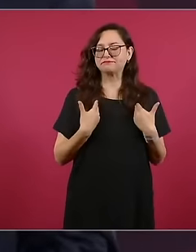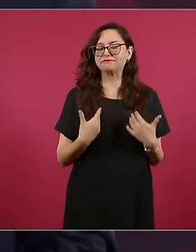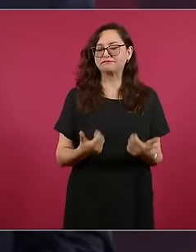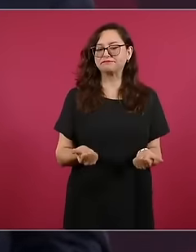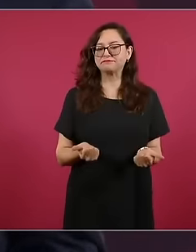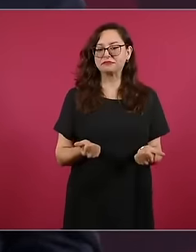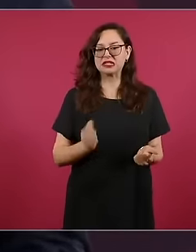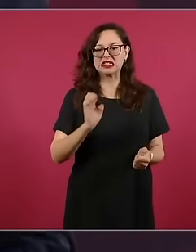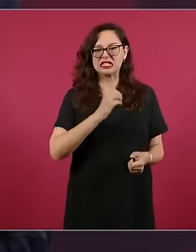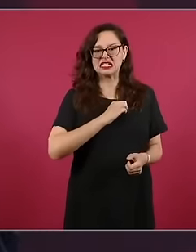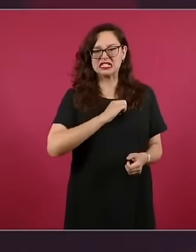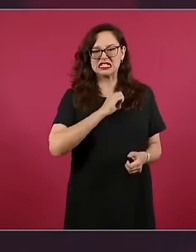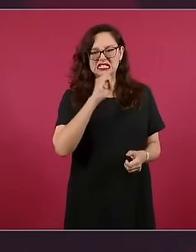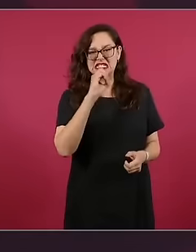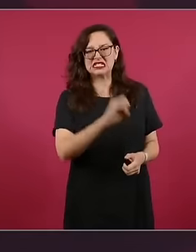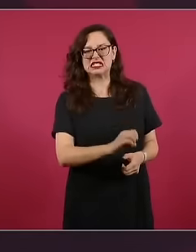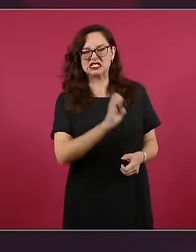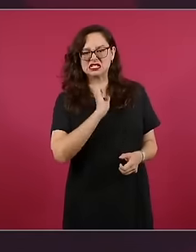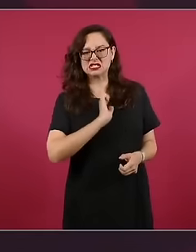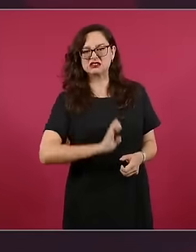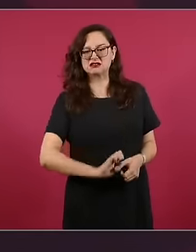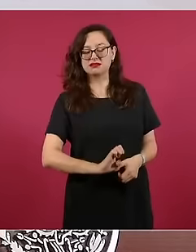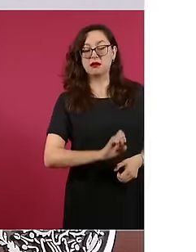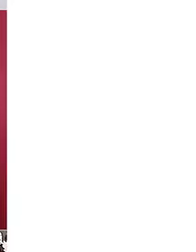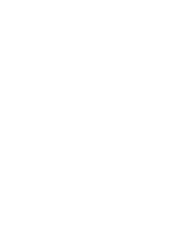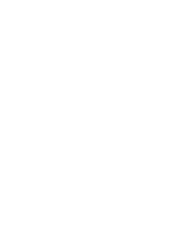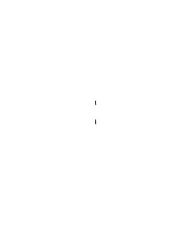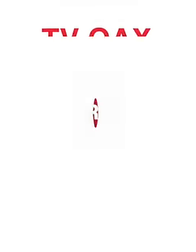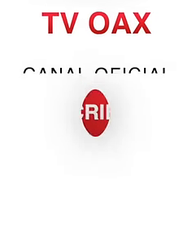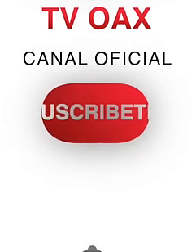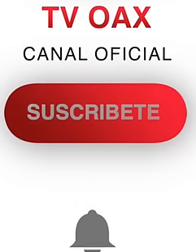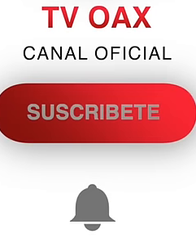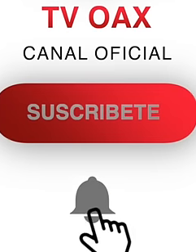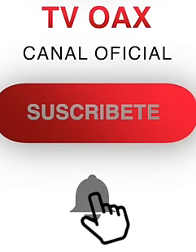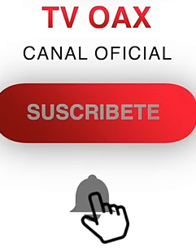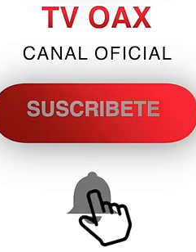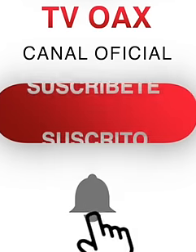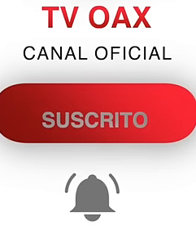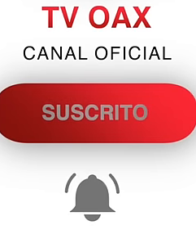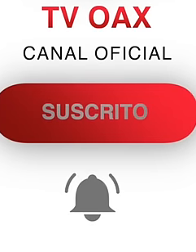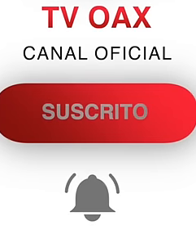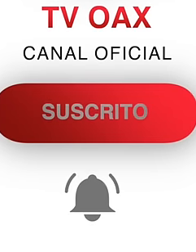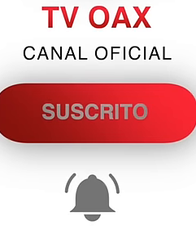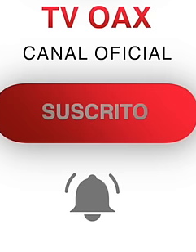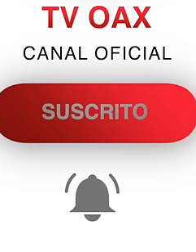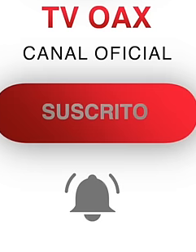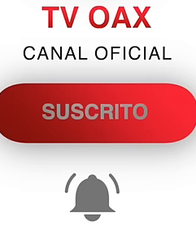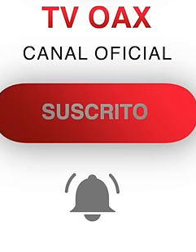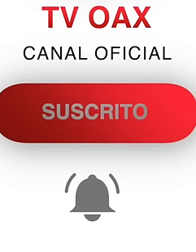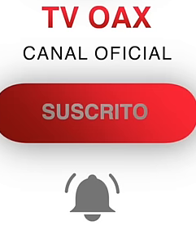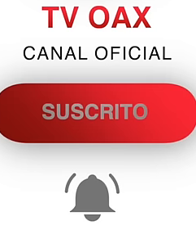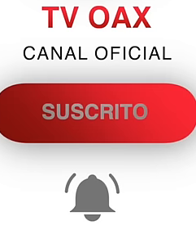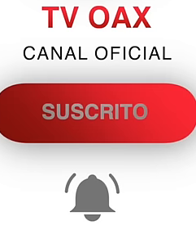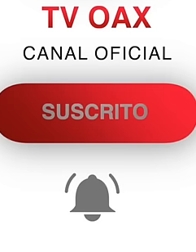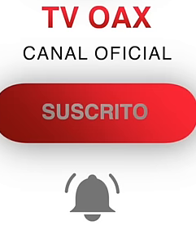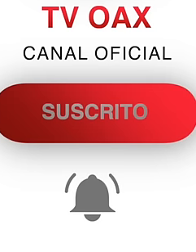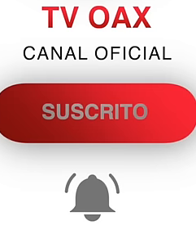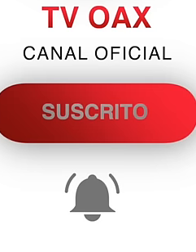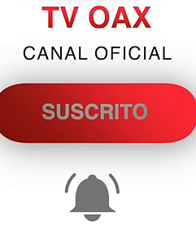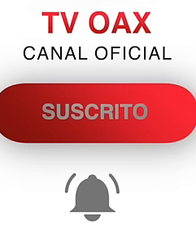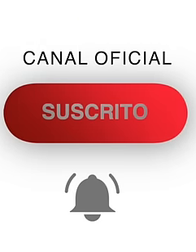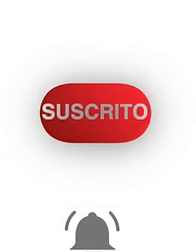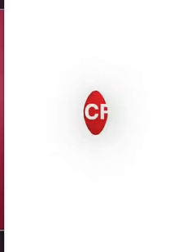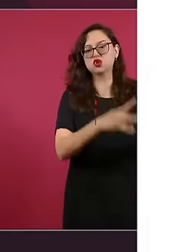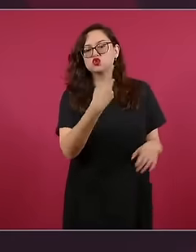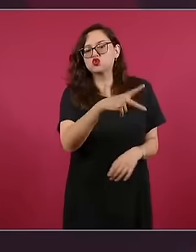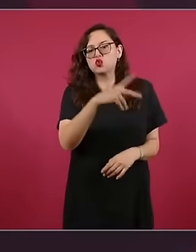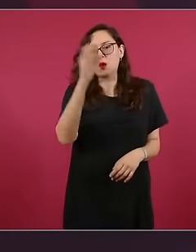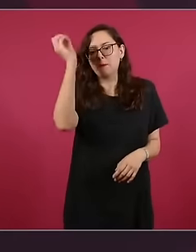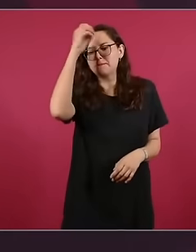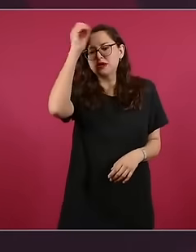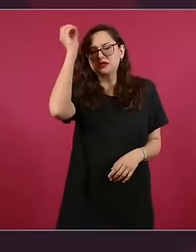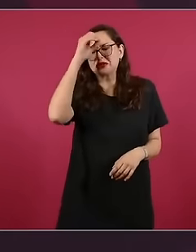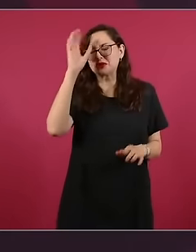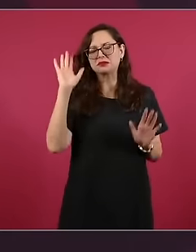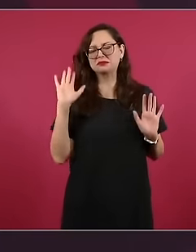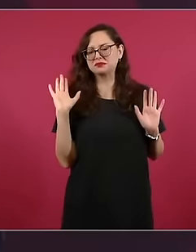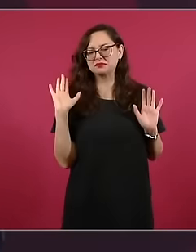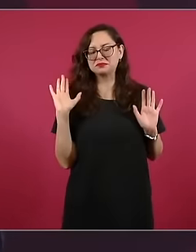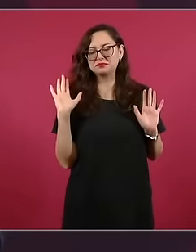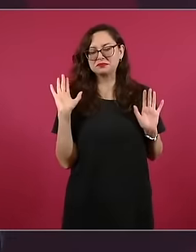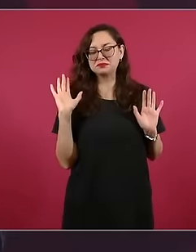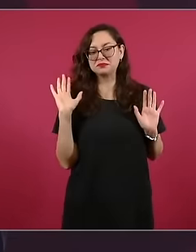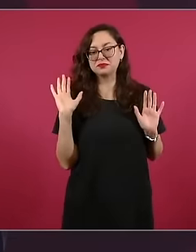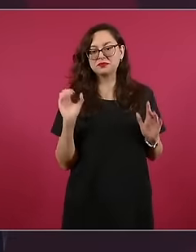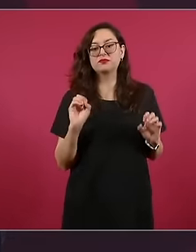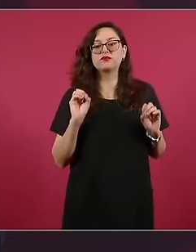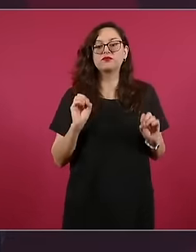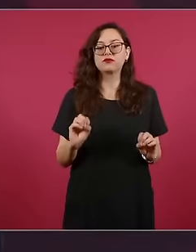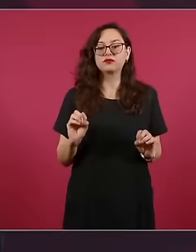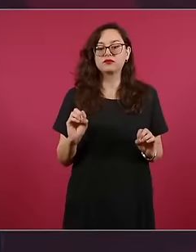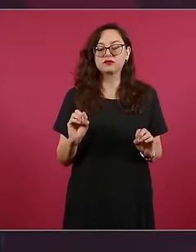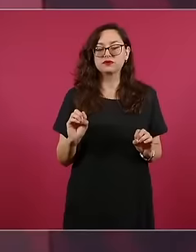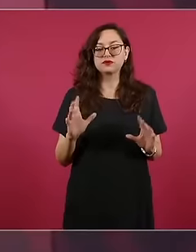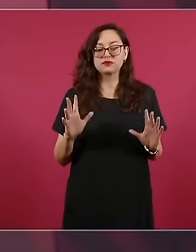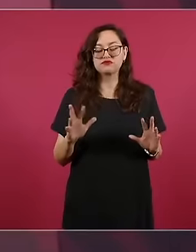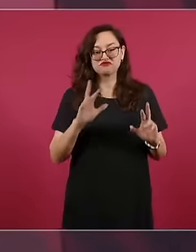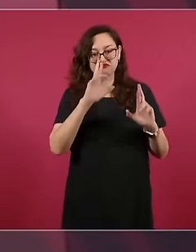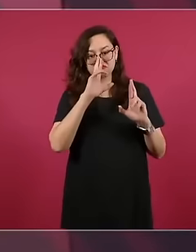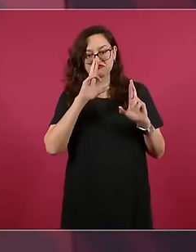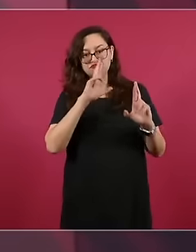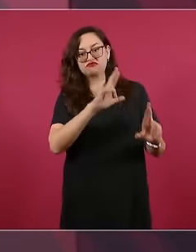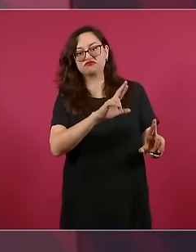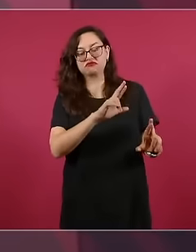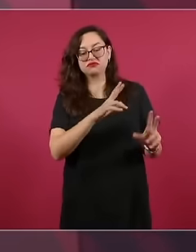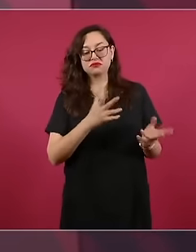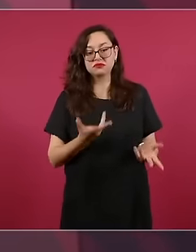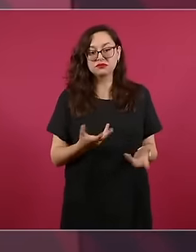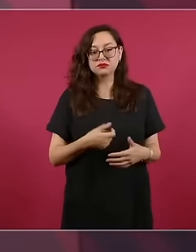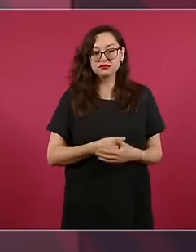hate them or see them badly or it is a way of thinking or what we have to respect is